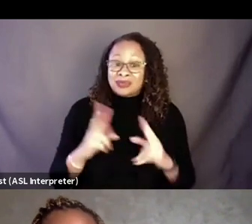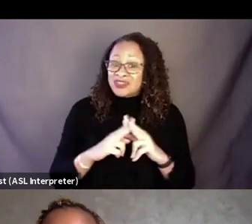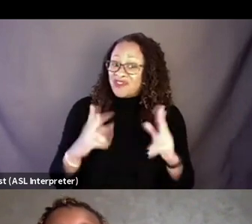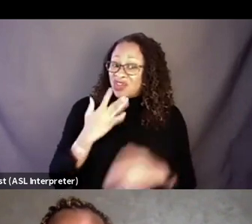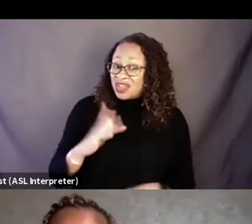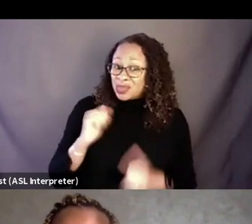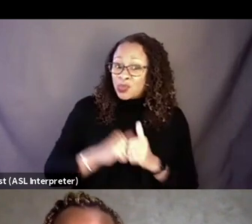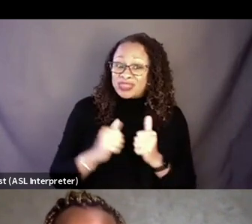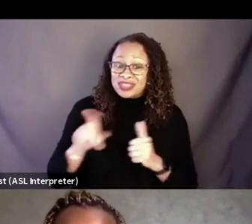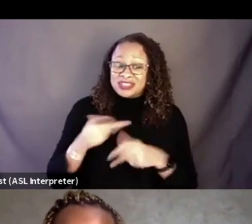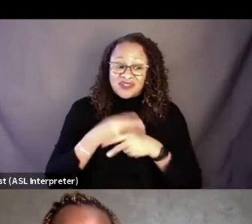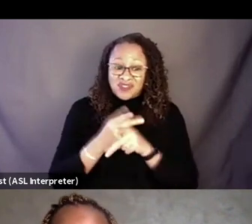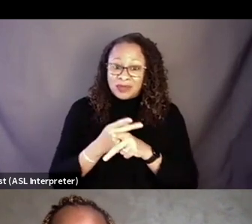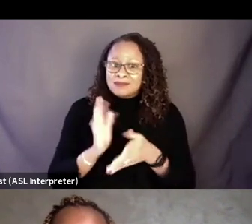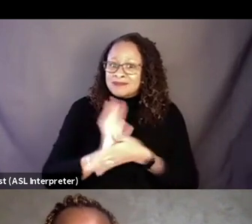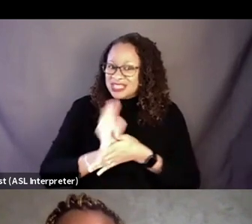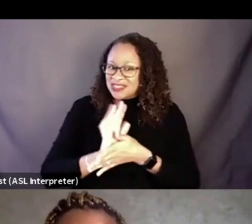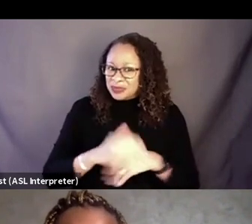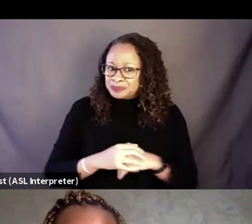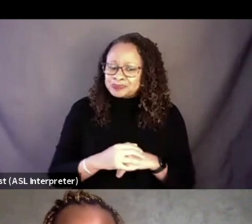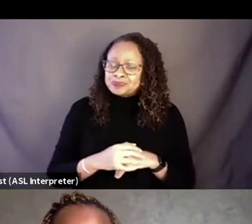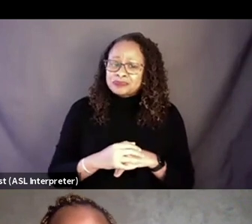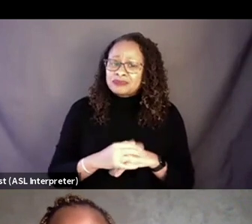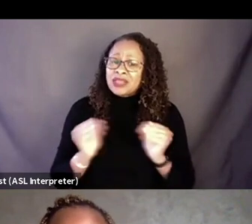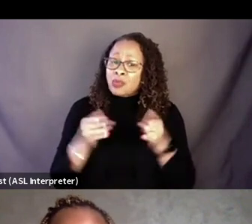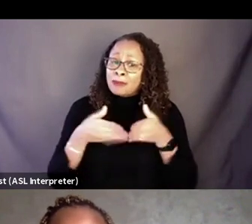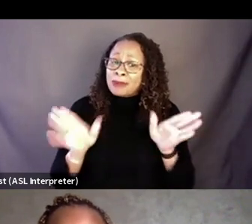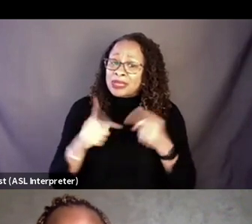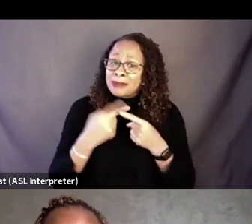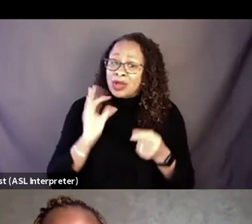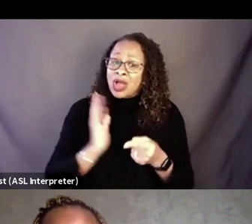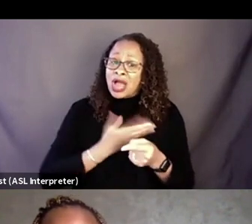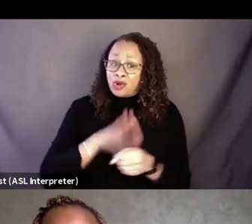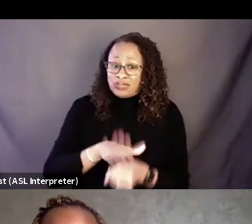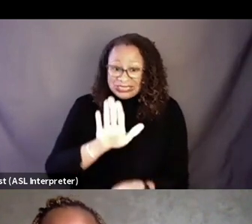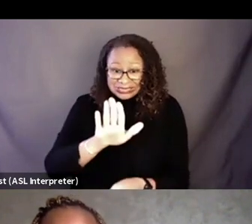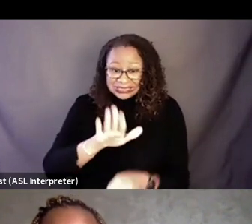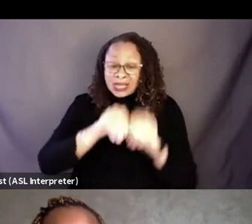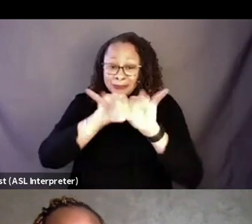because the more public we are about our release, the more public we are